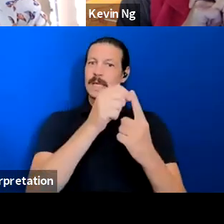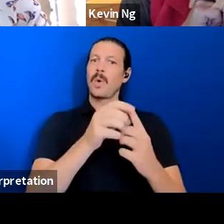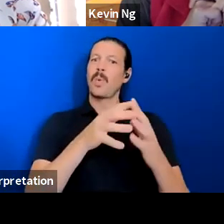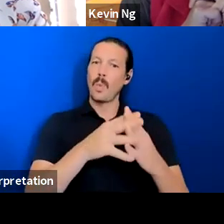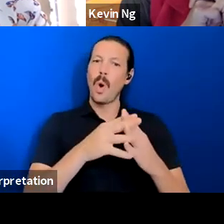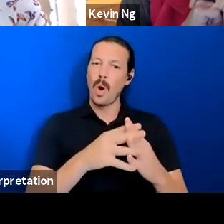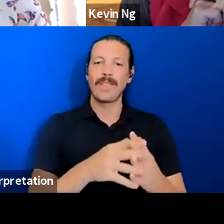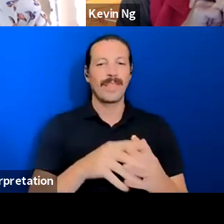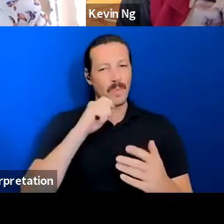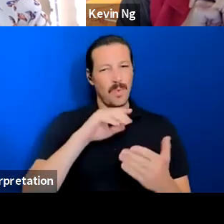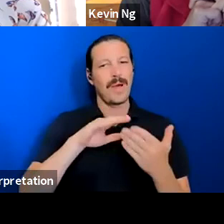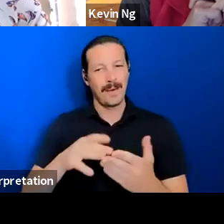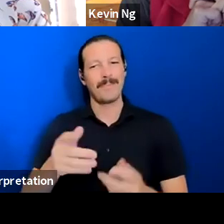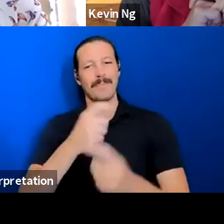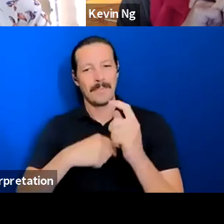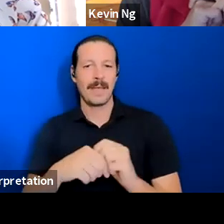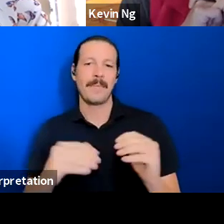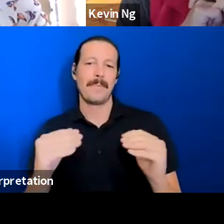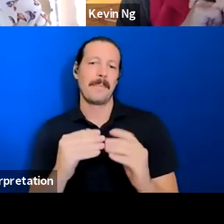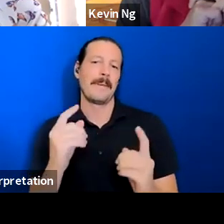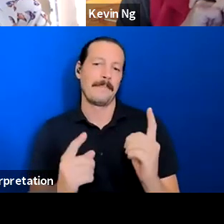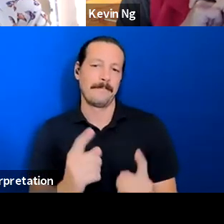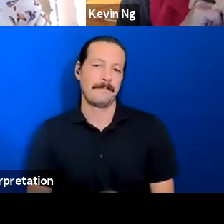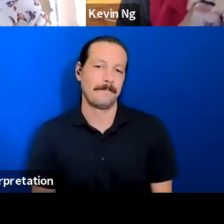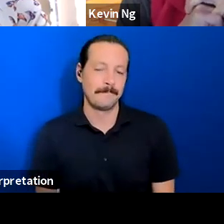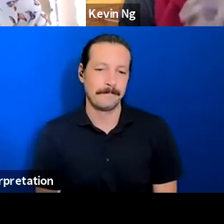Ali, what would you say to an emerging artist thinking of becoming a peer?